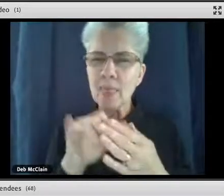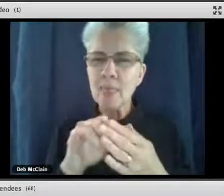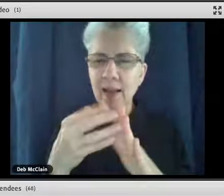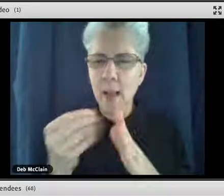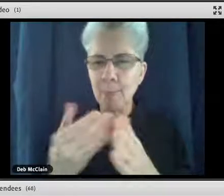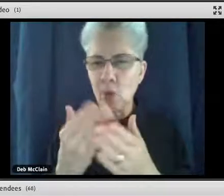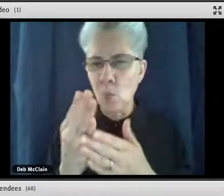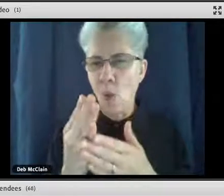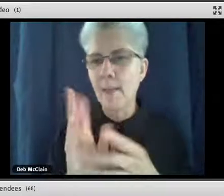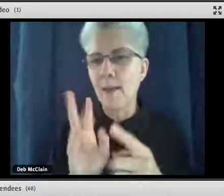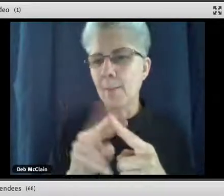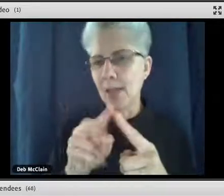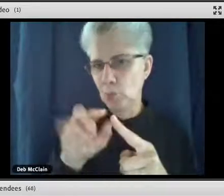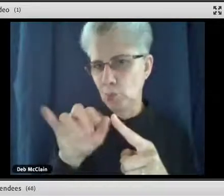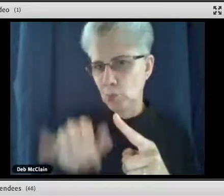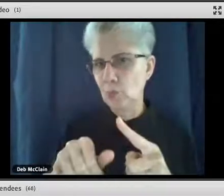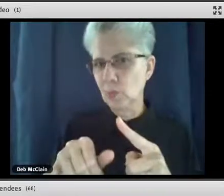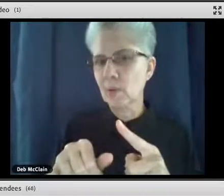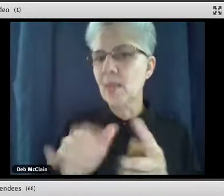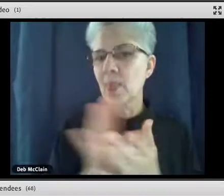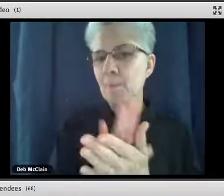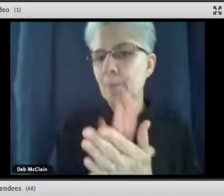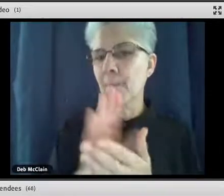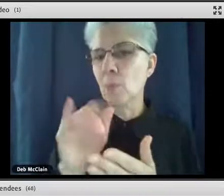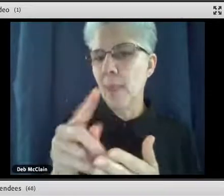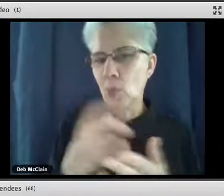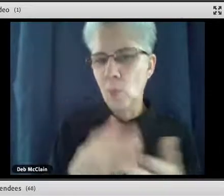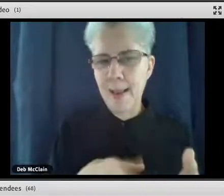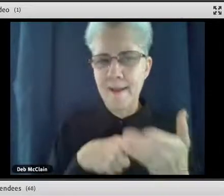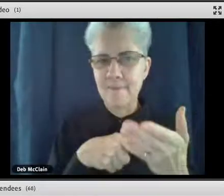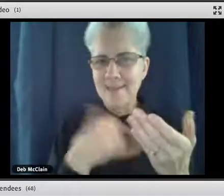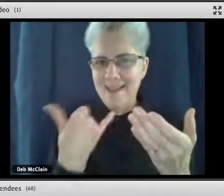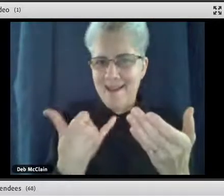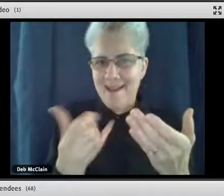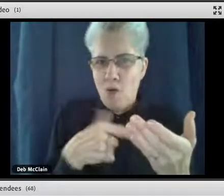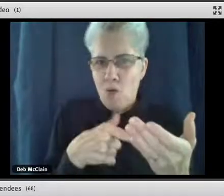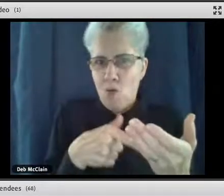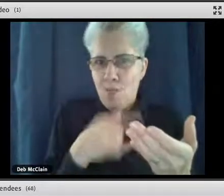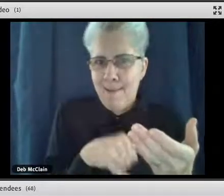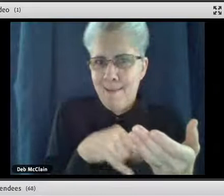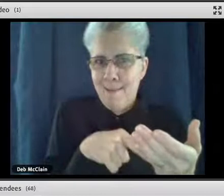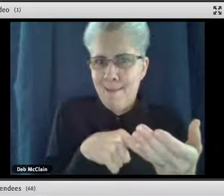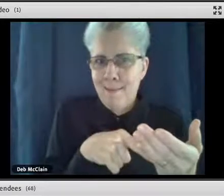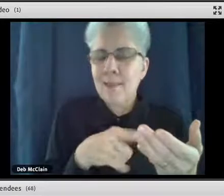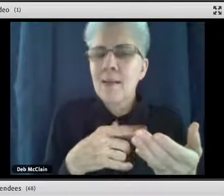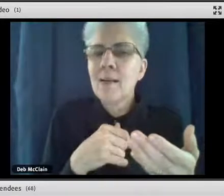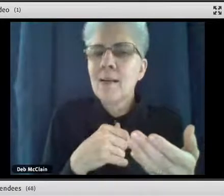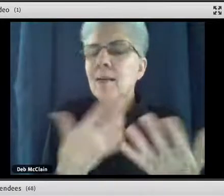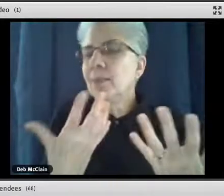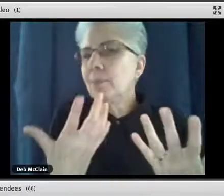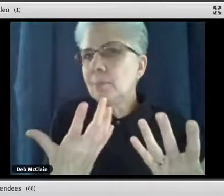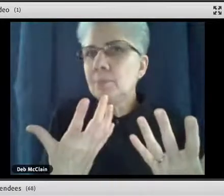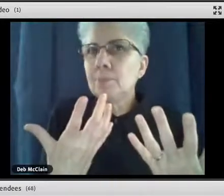So we're assuming that copyright date applies to the paperback we have in our hands.